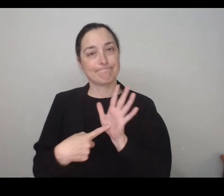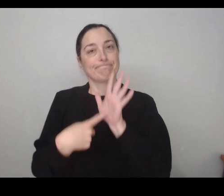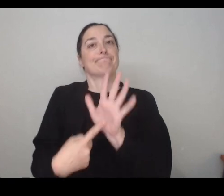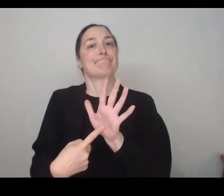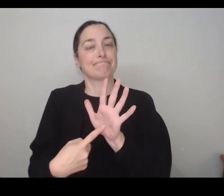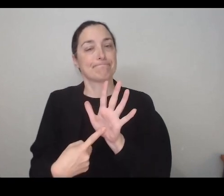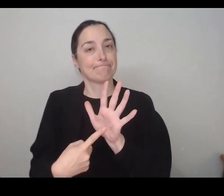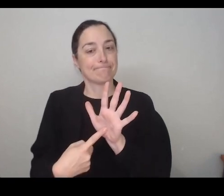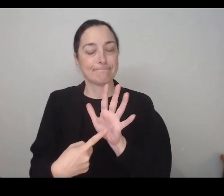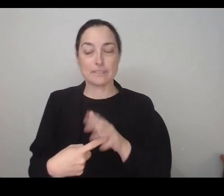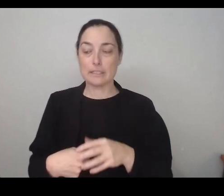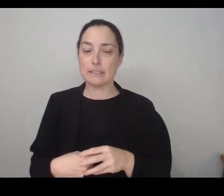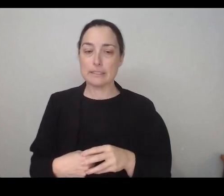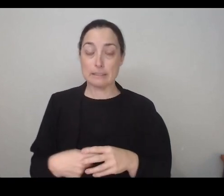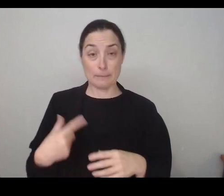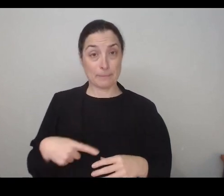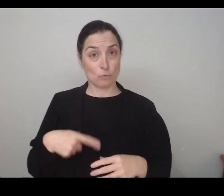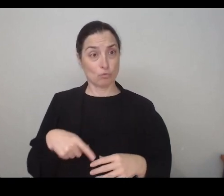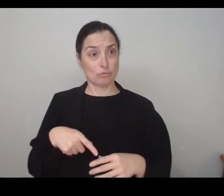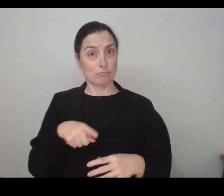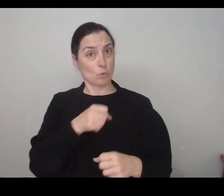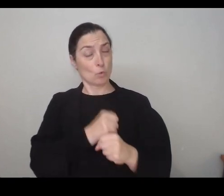because I mean, Gauguin you very much what,